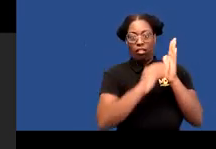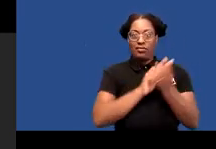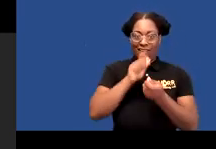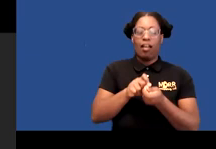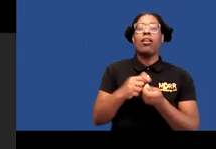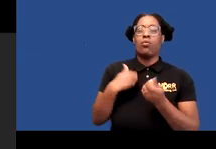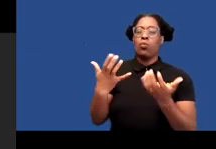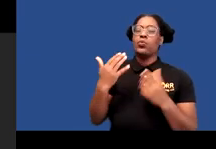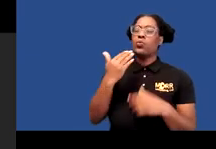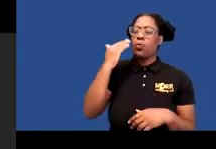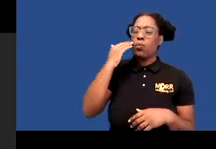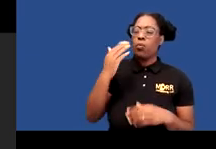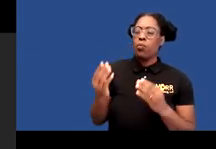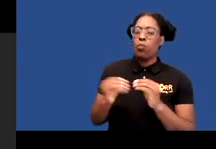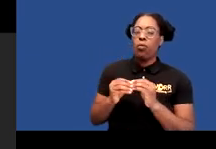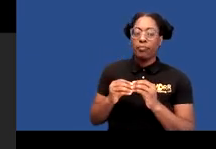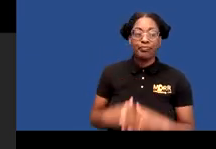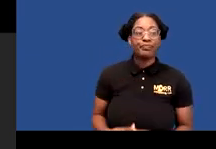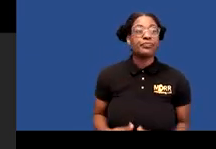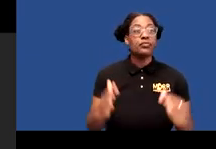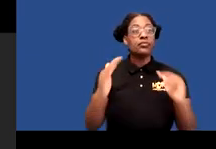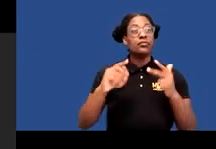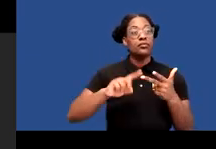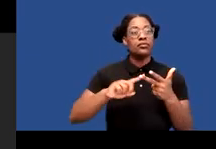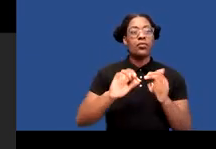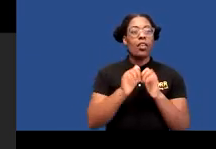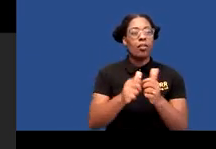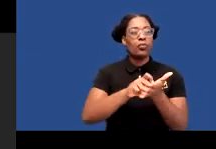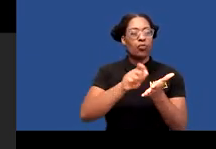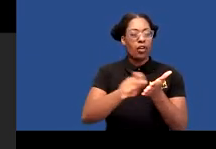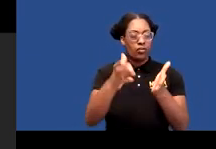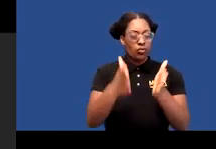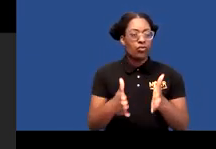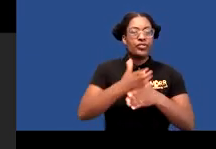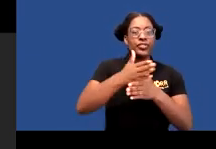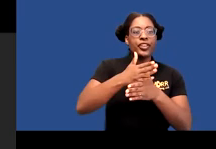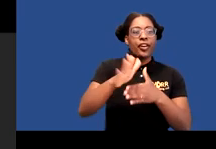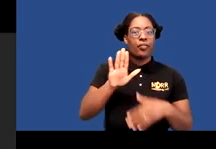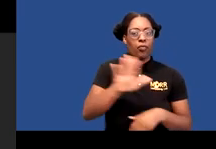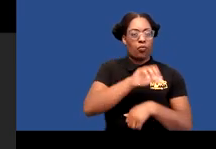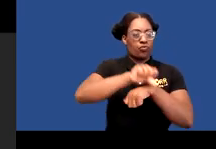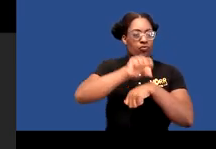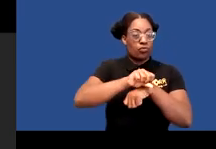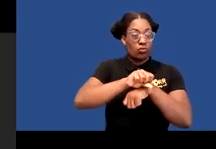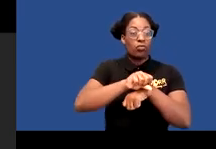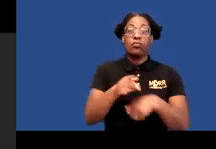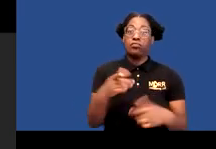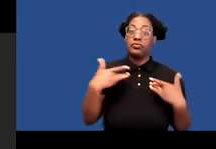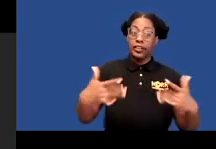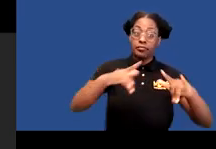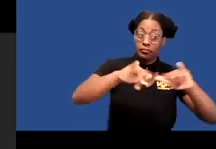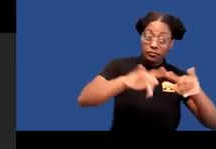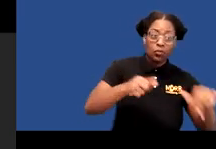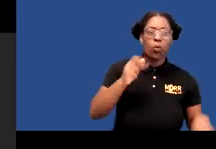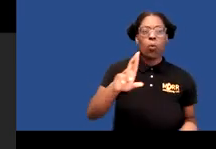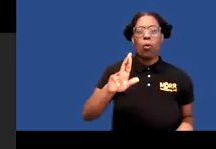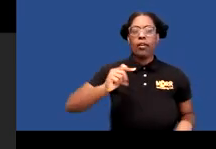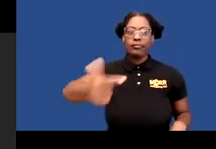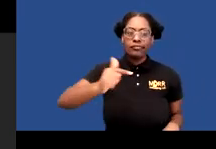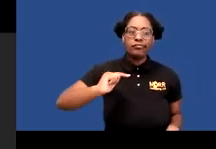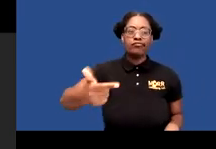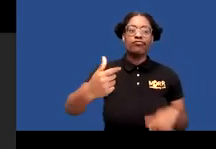3. How do writers share their drafts, whether asynchronous or synchronously?